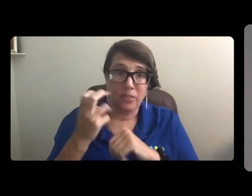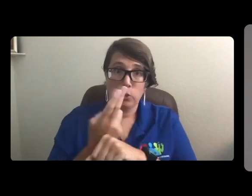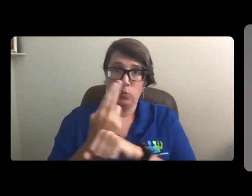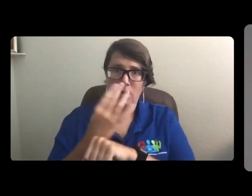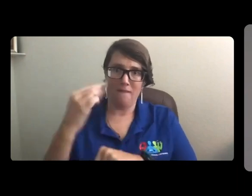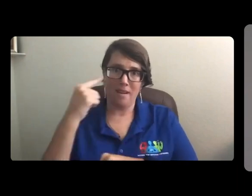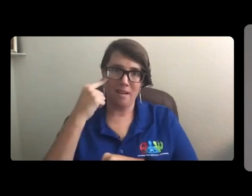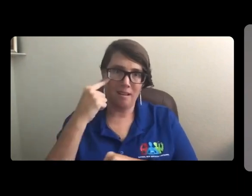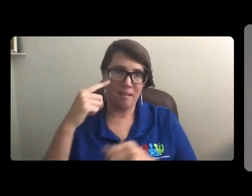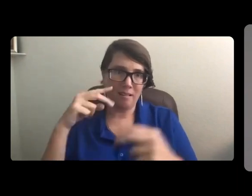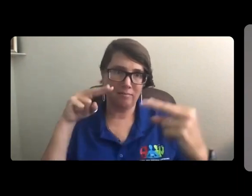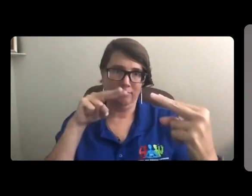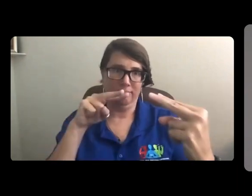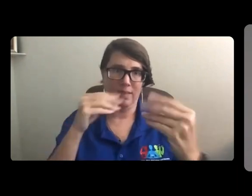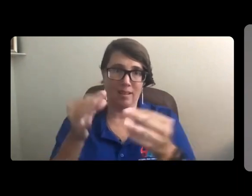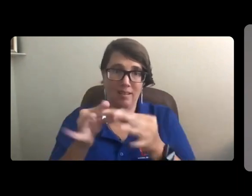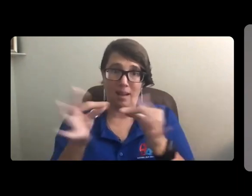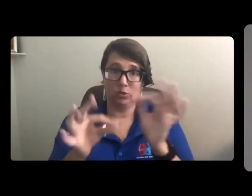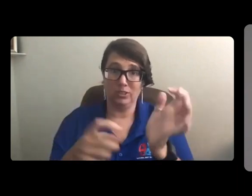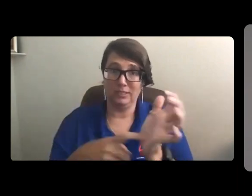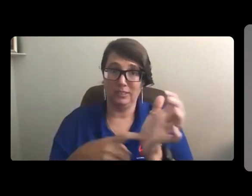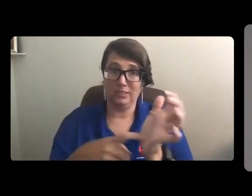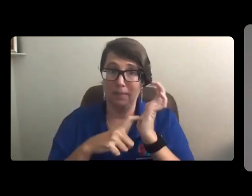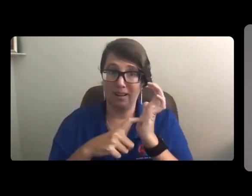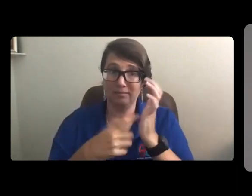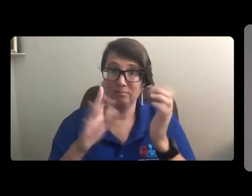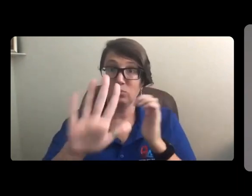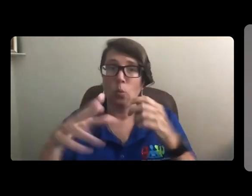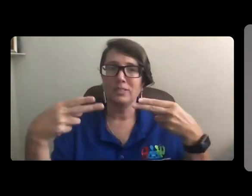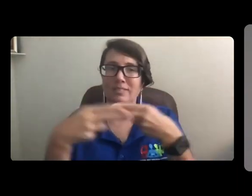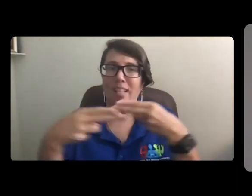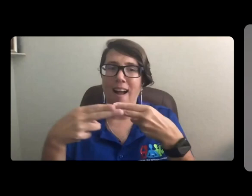Might that minimize the use of eye gaze or caption demands?